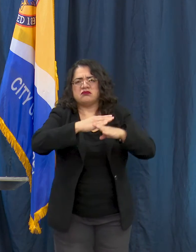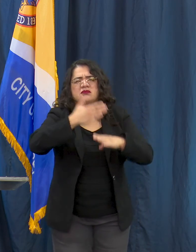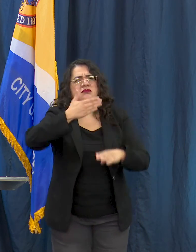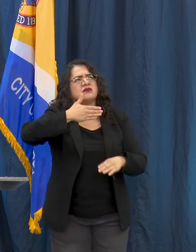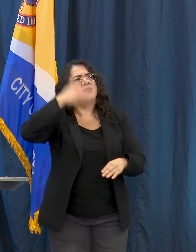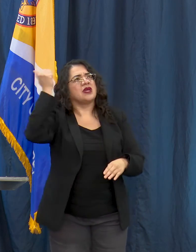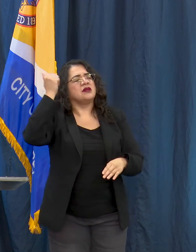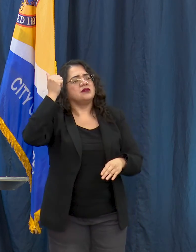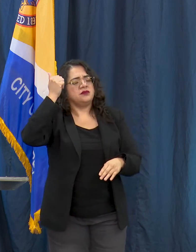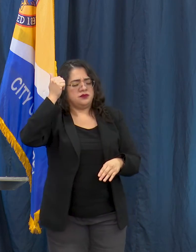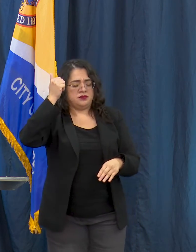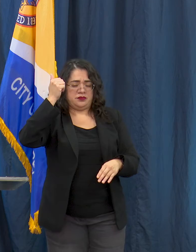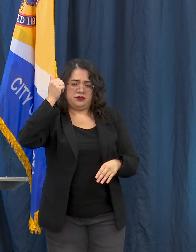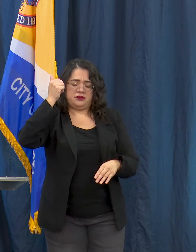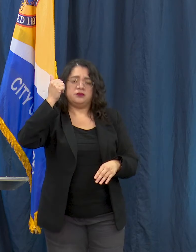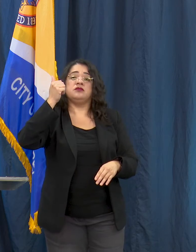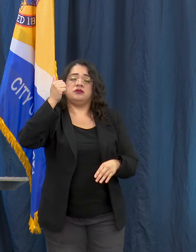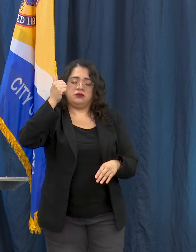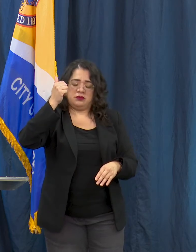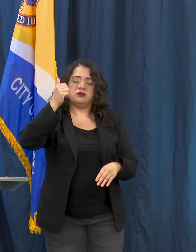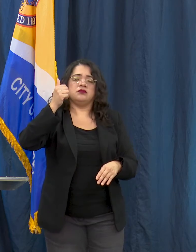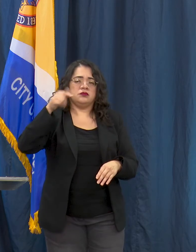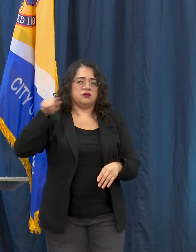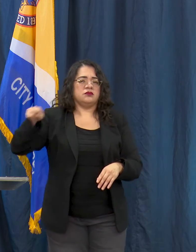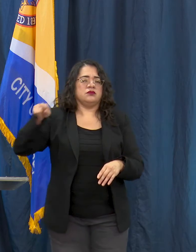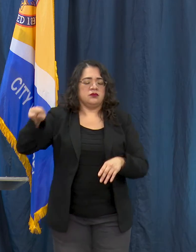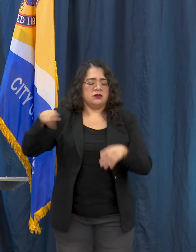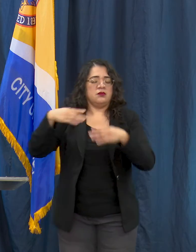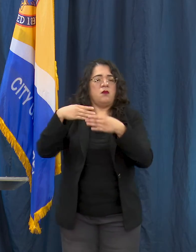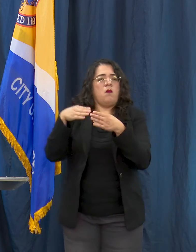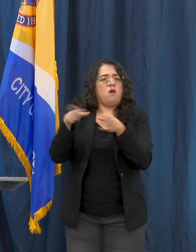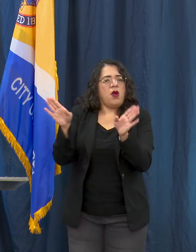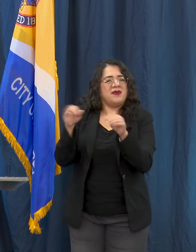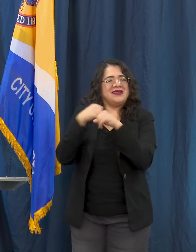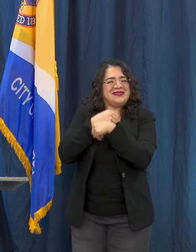the Public Safety Team because of whether it's information that